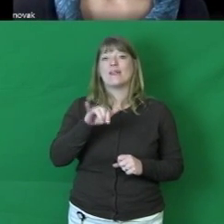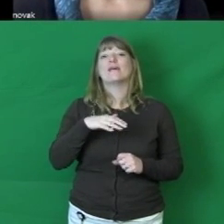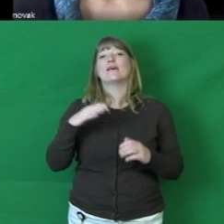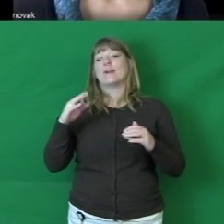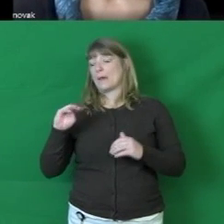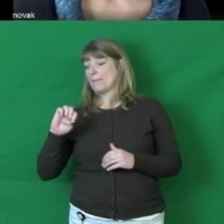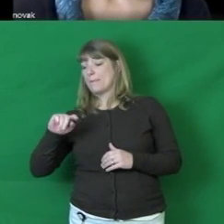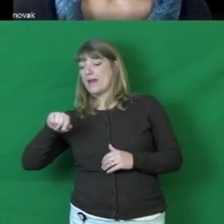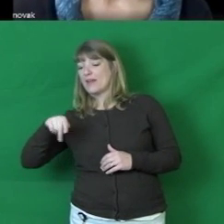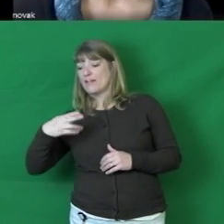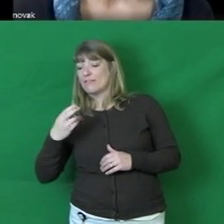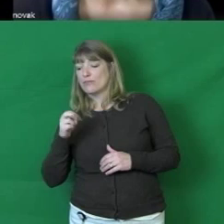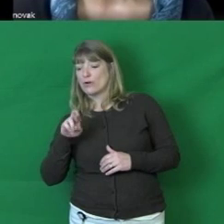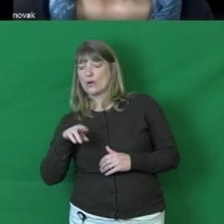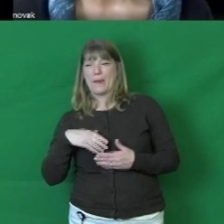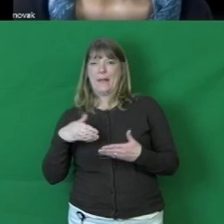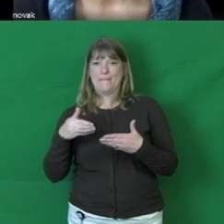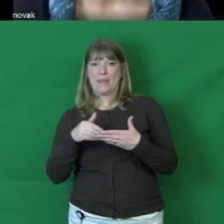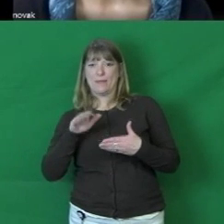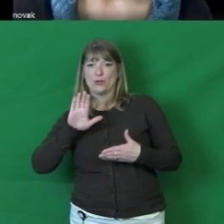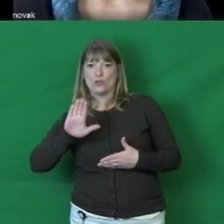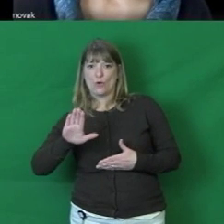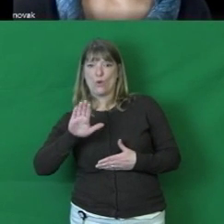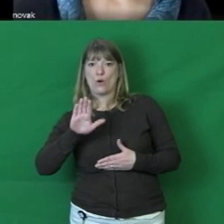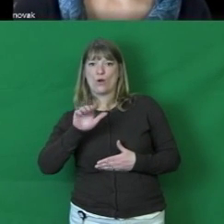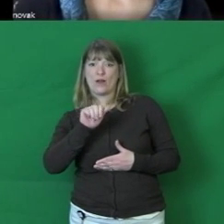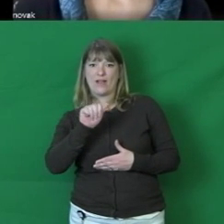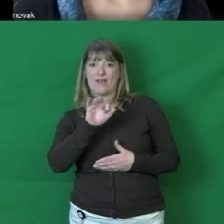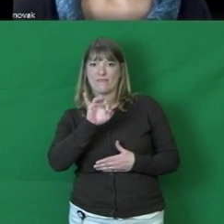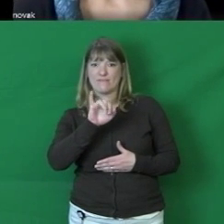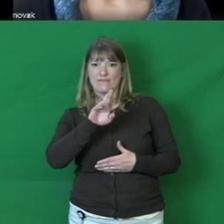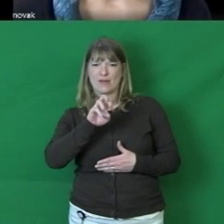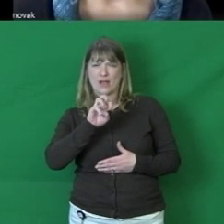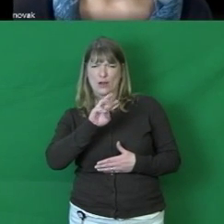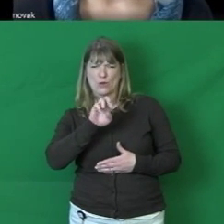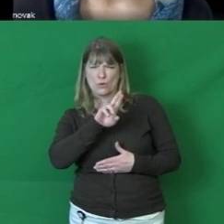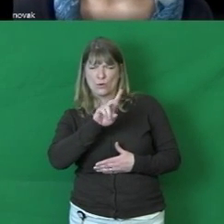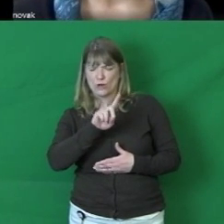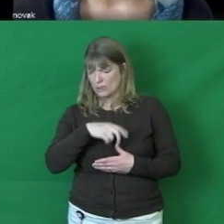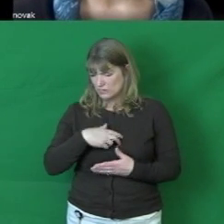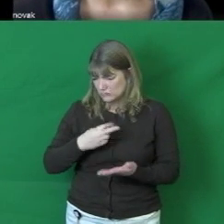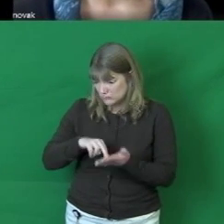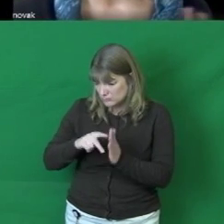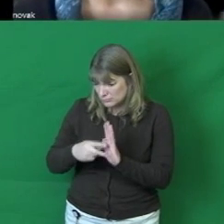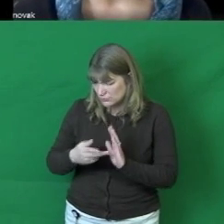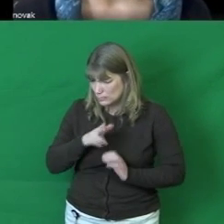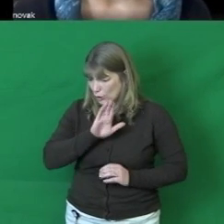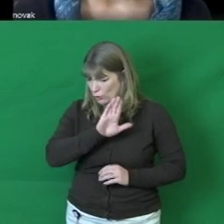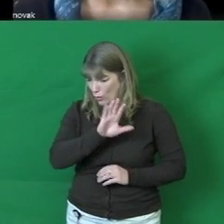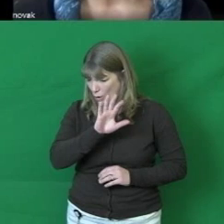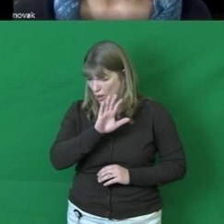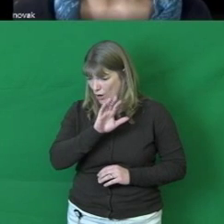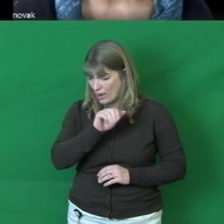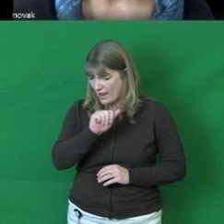is the metaphor, "Baby you're a firework." It would be interesting to talk with students, "What do you think she means by you're a firework?"